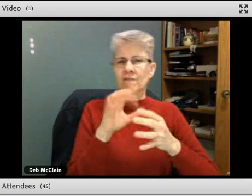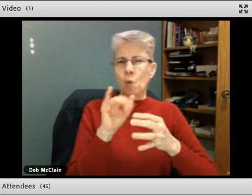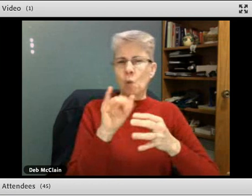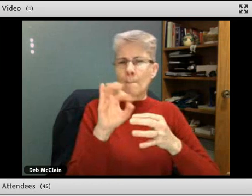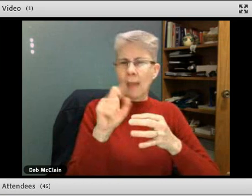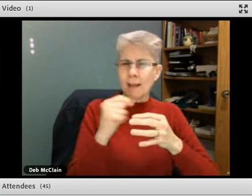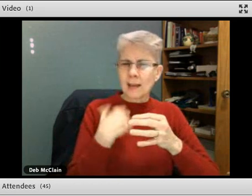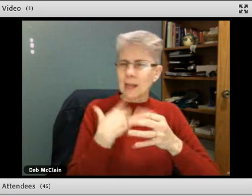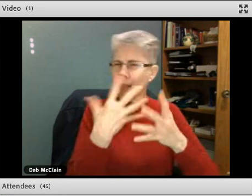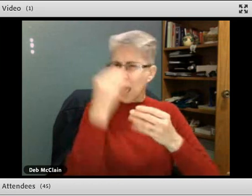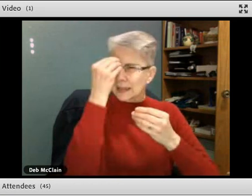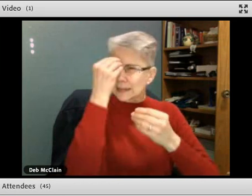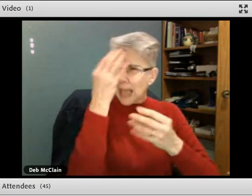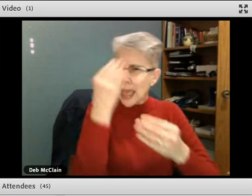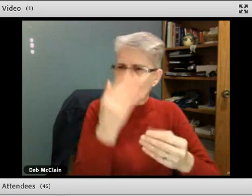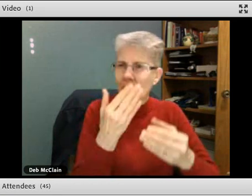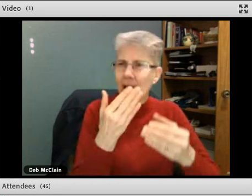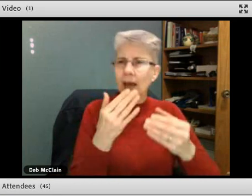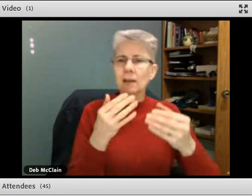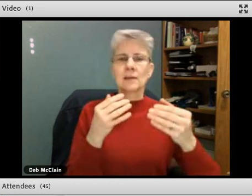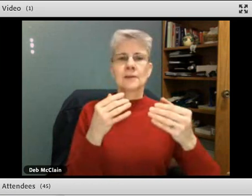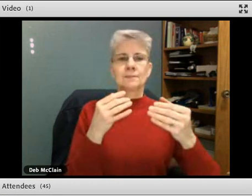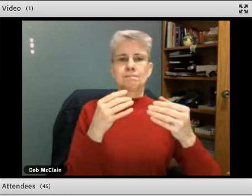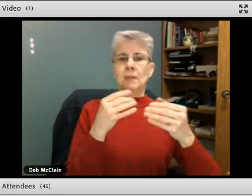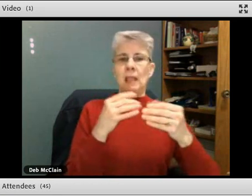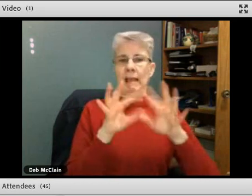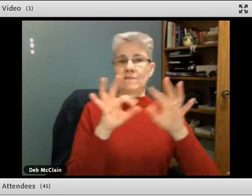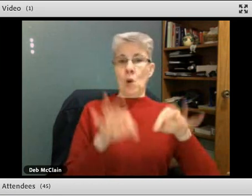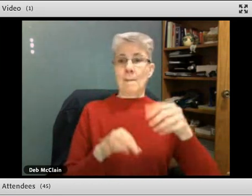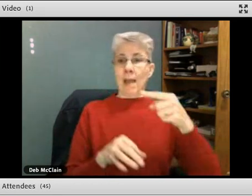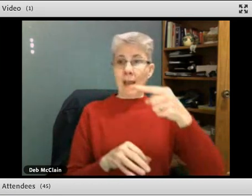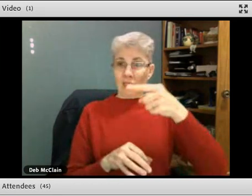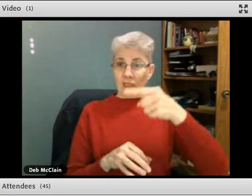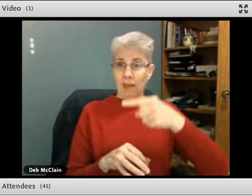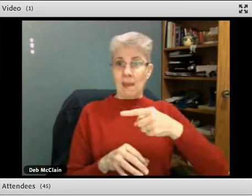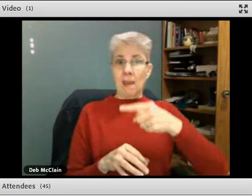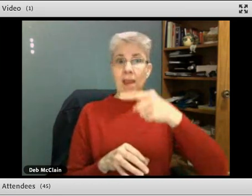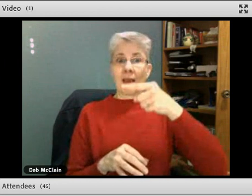Again, it's in a format that in the 21st century